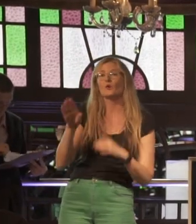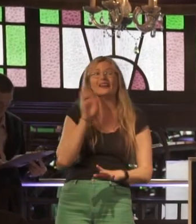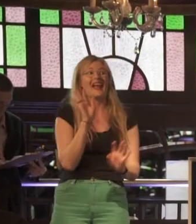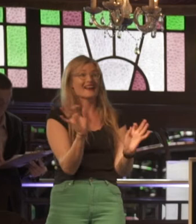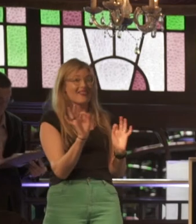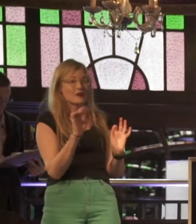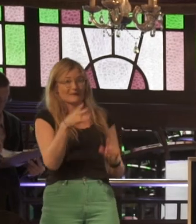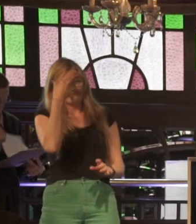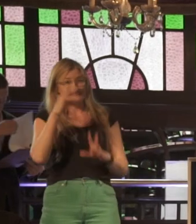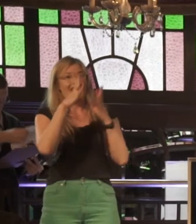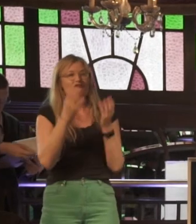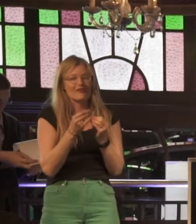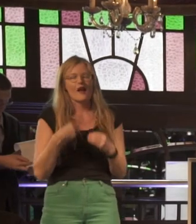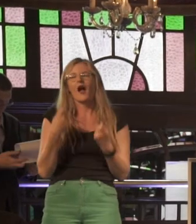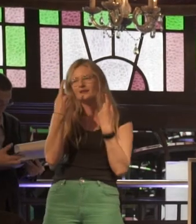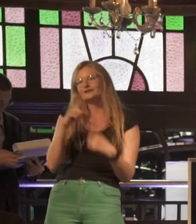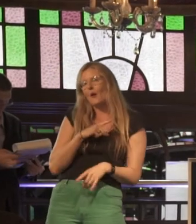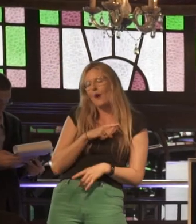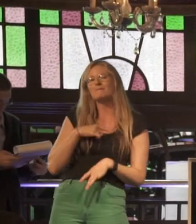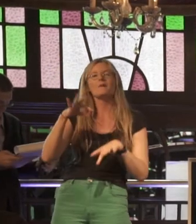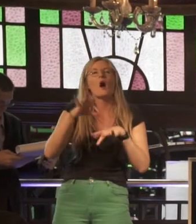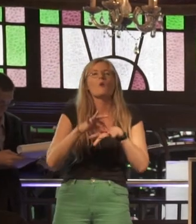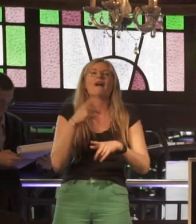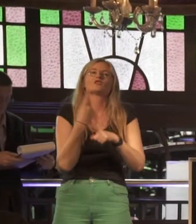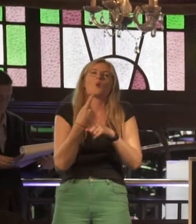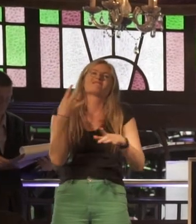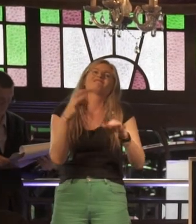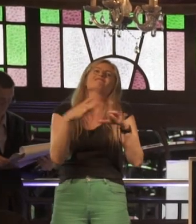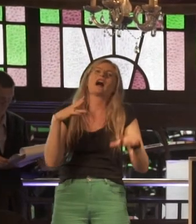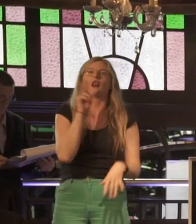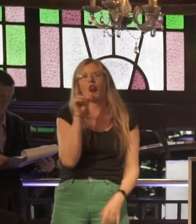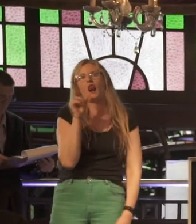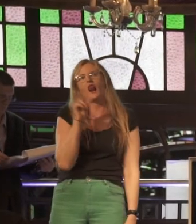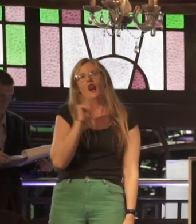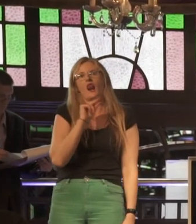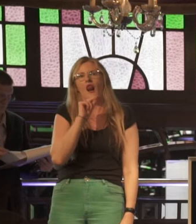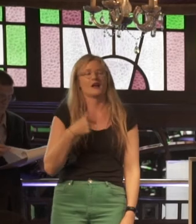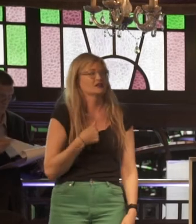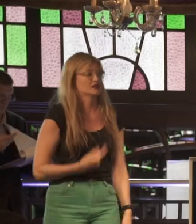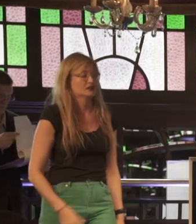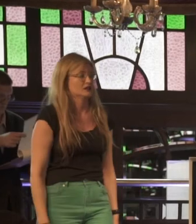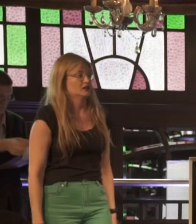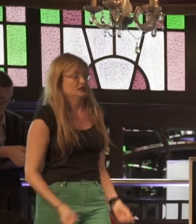Unfortunately, she talks extremely fast, so I just kind of - she starts talking, I just go "errr" and walk away.